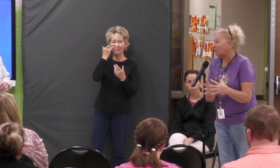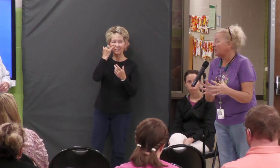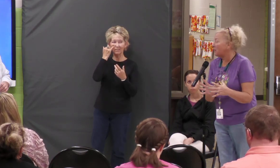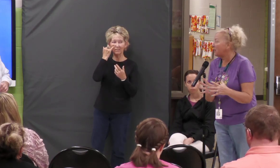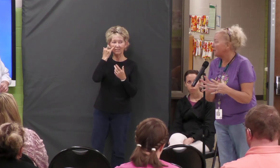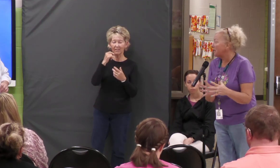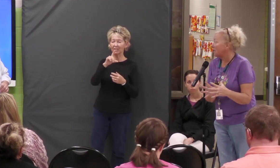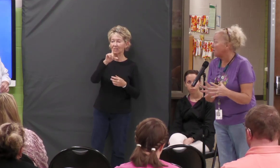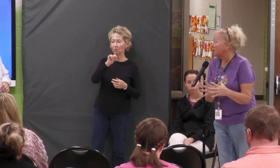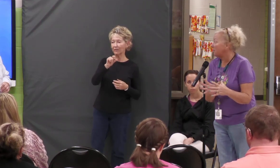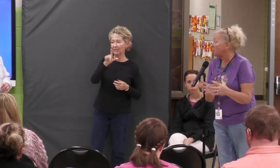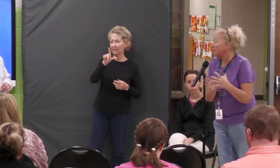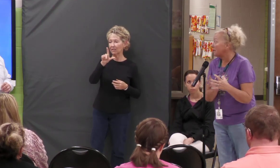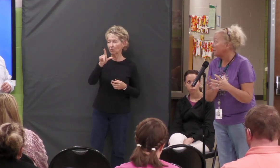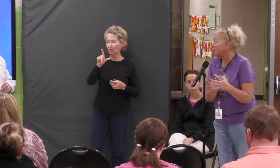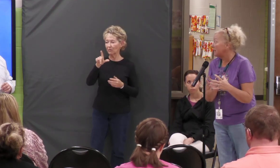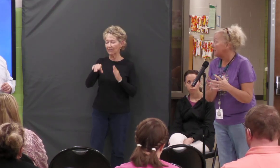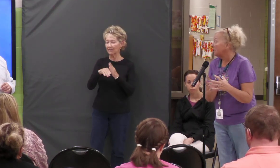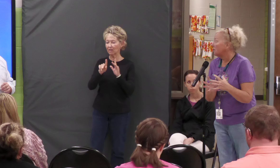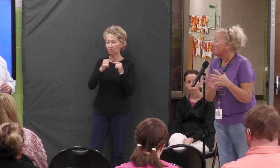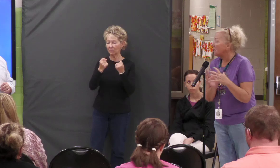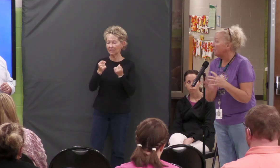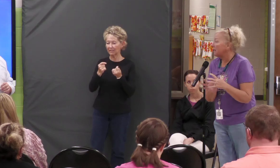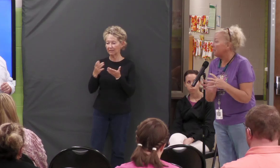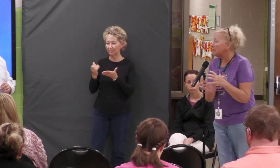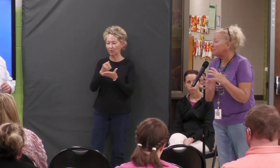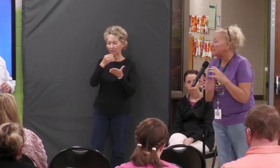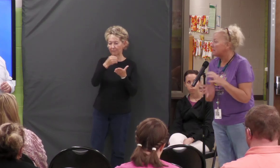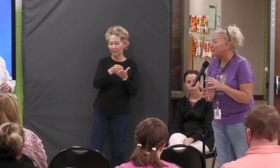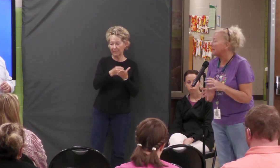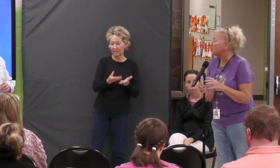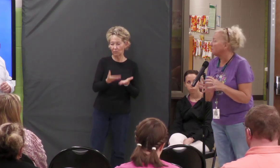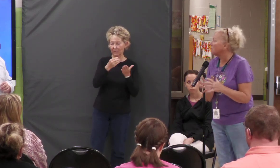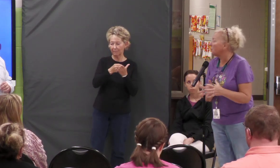2023 soccer team raises the money then that money must be spent on